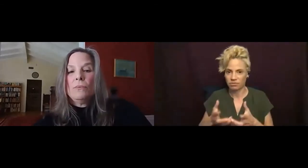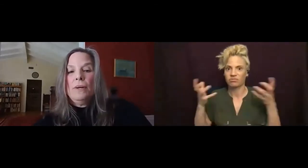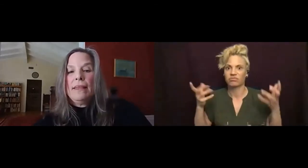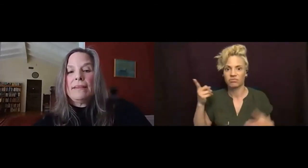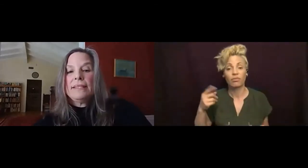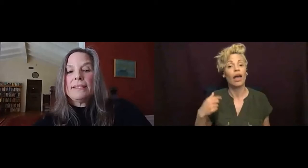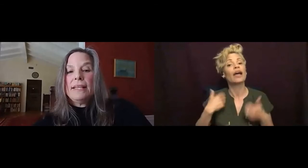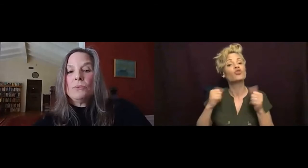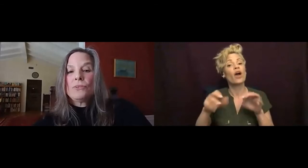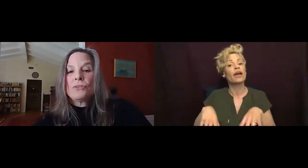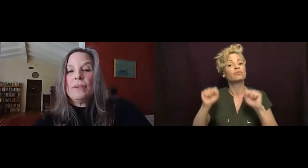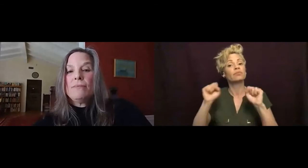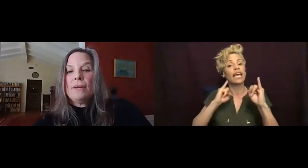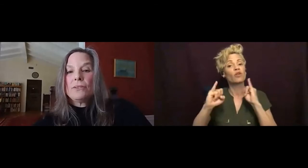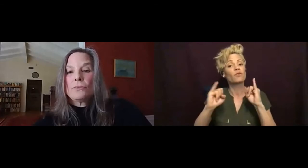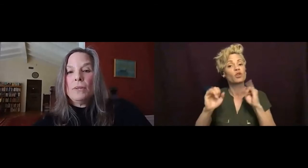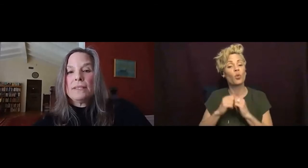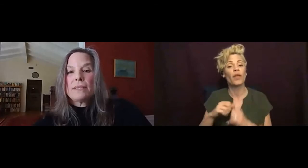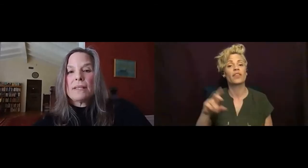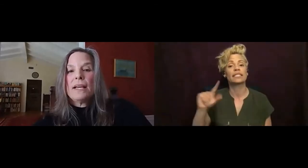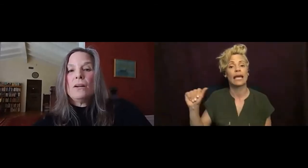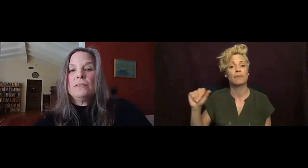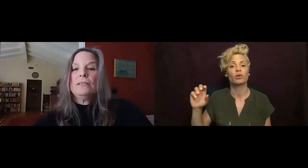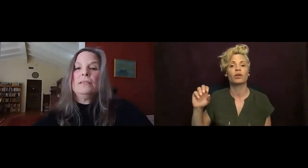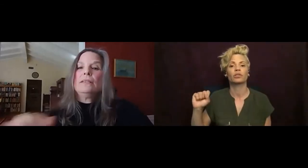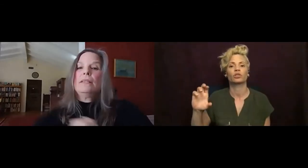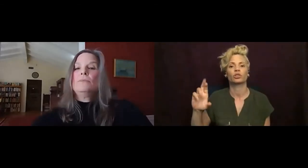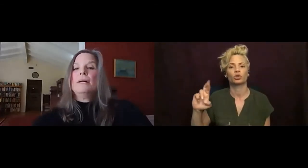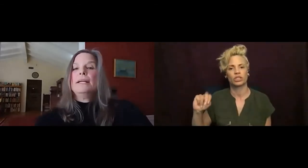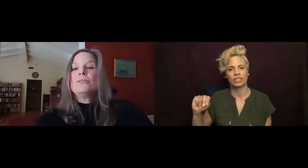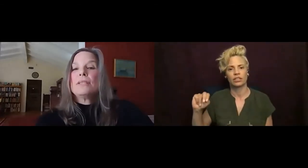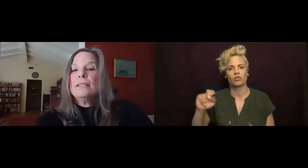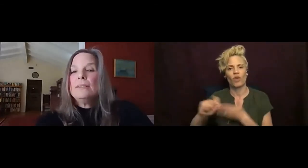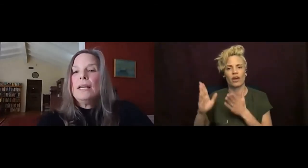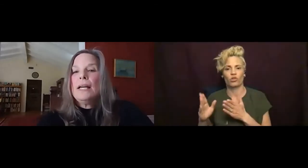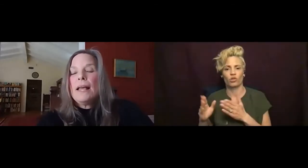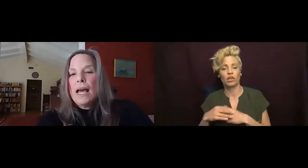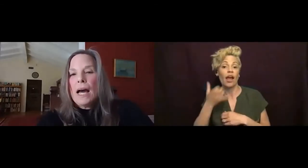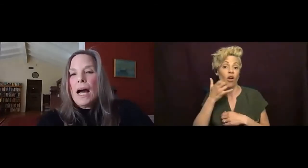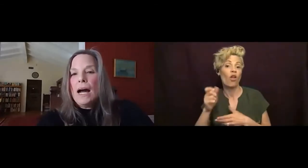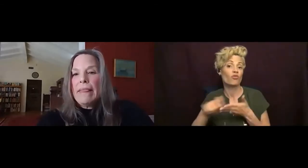with disabled screen writers once. I called the Writers Guild,